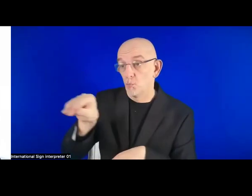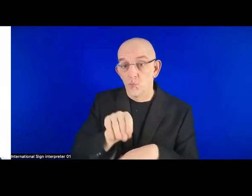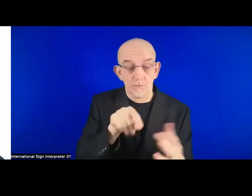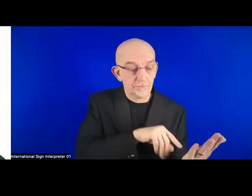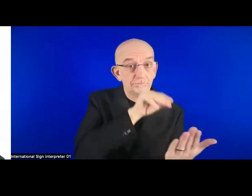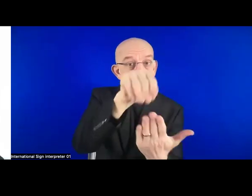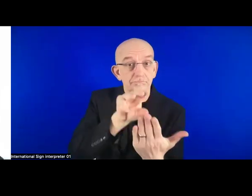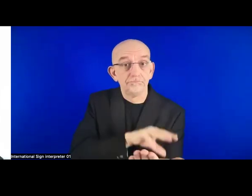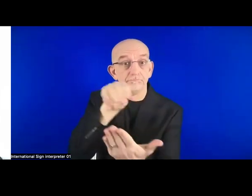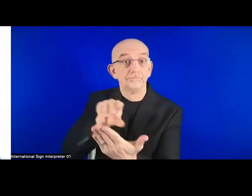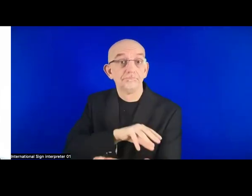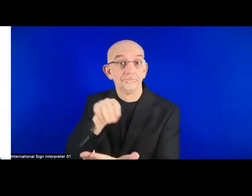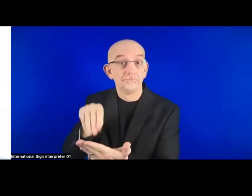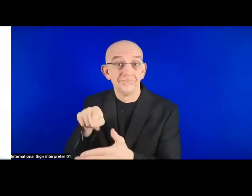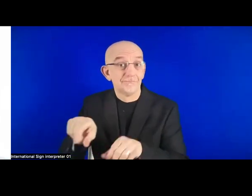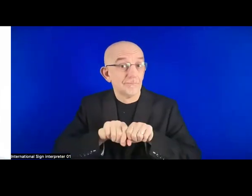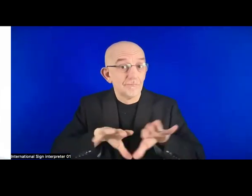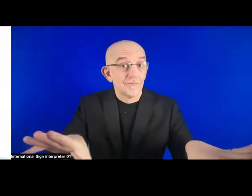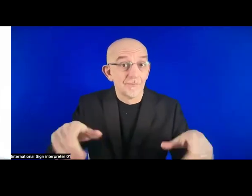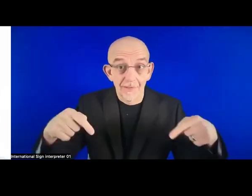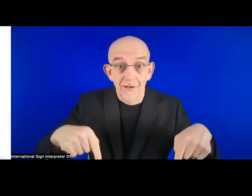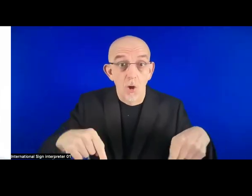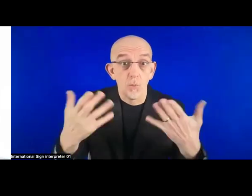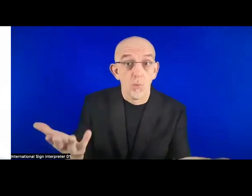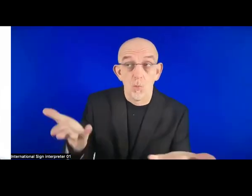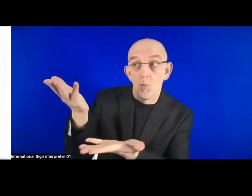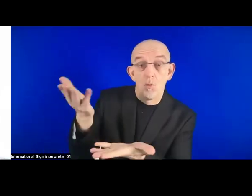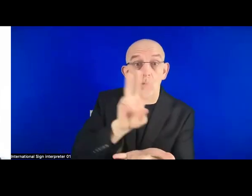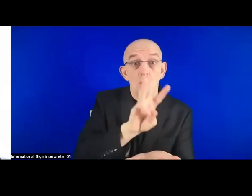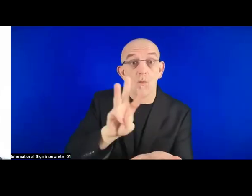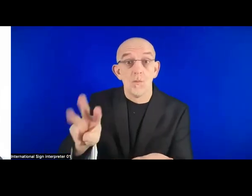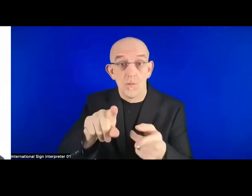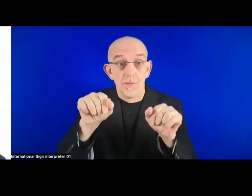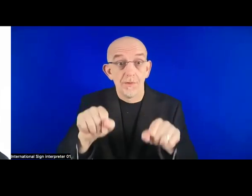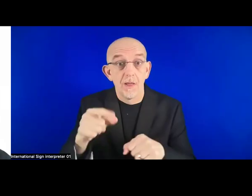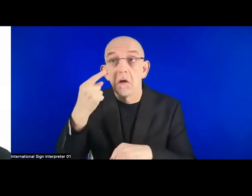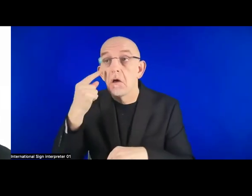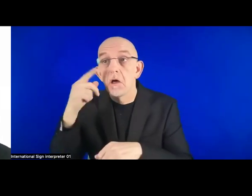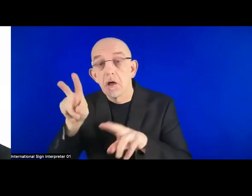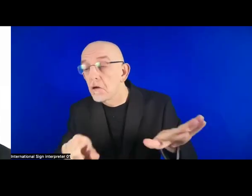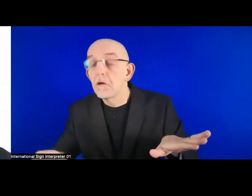Application useing those templates not in your own template or different document formats.